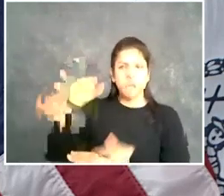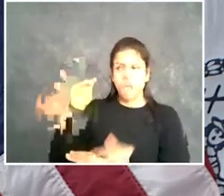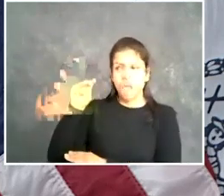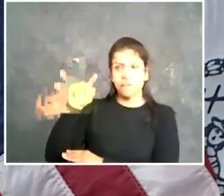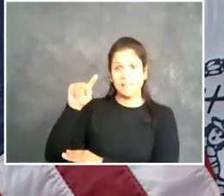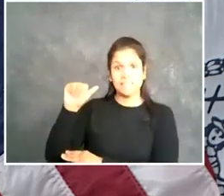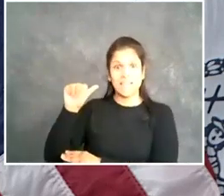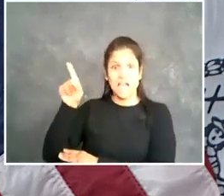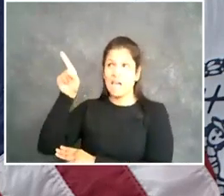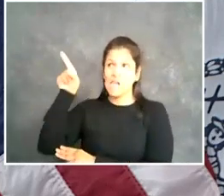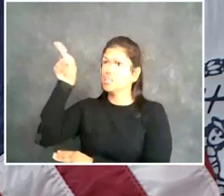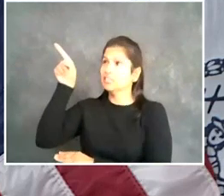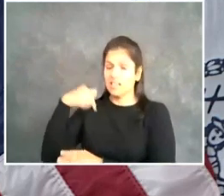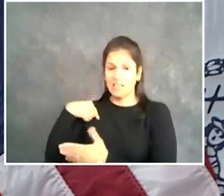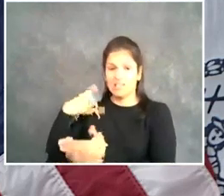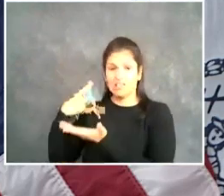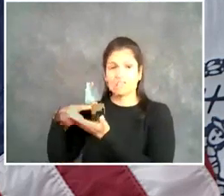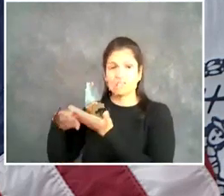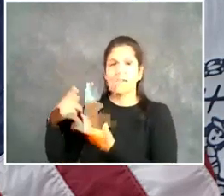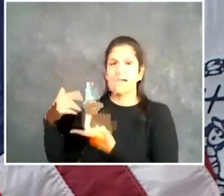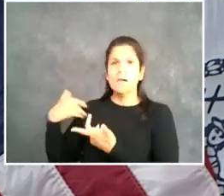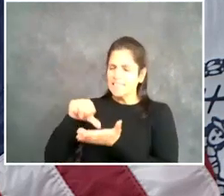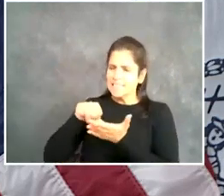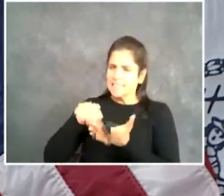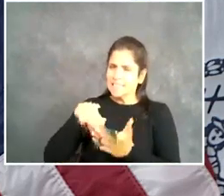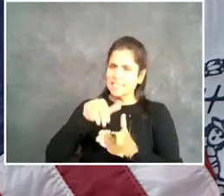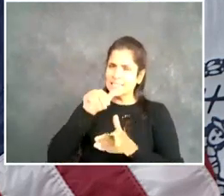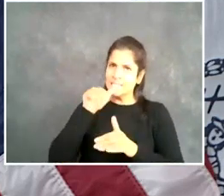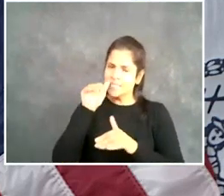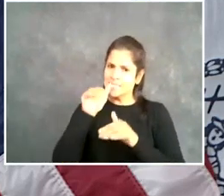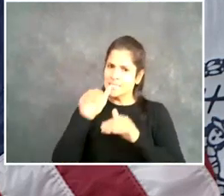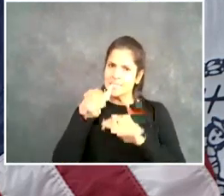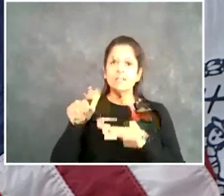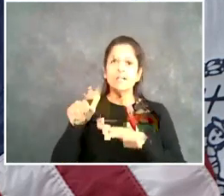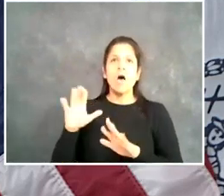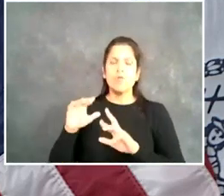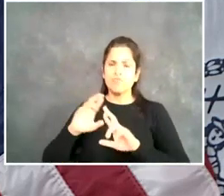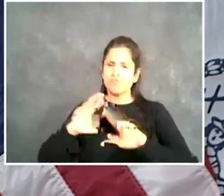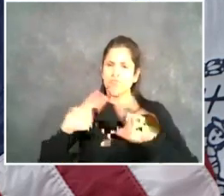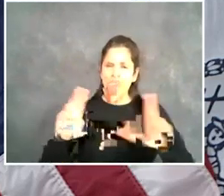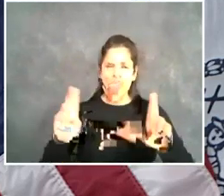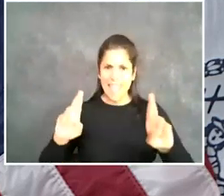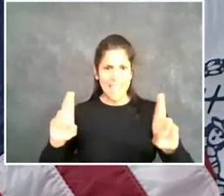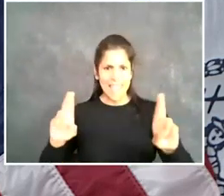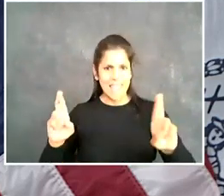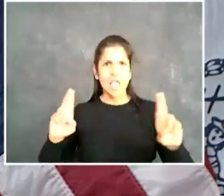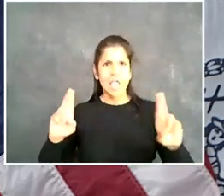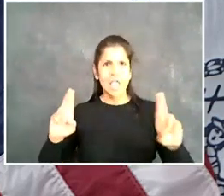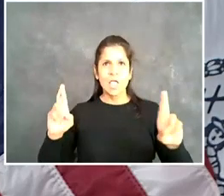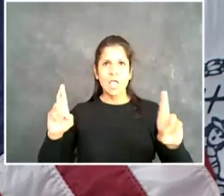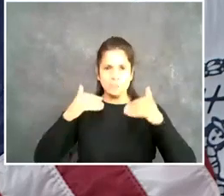EMPHASIZE THAT WE ARE READY